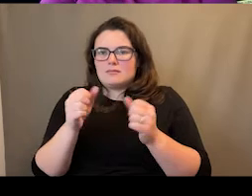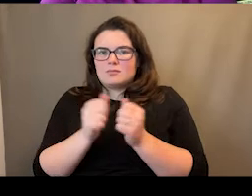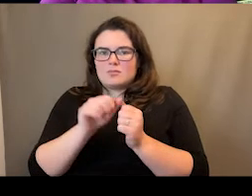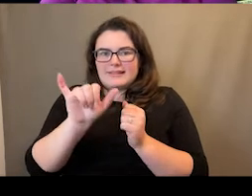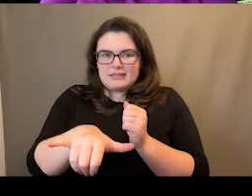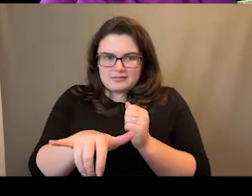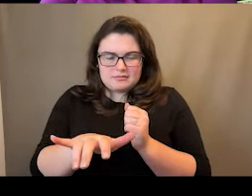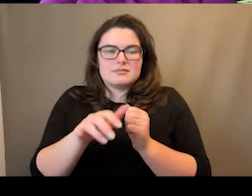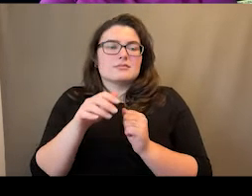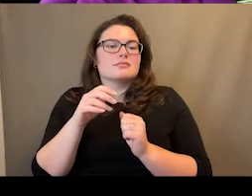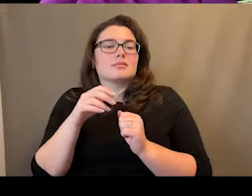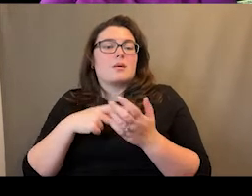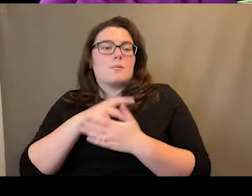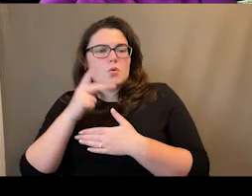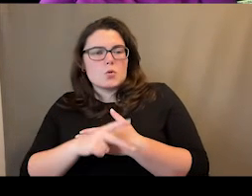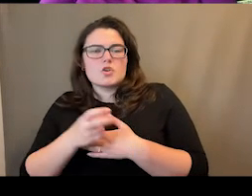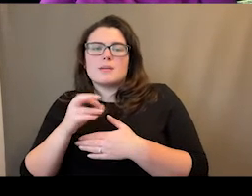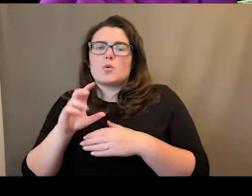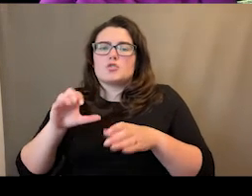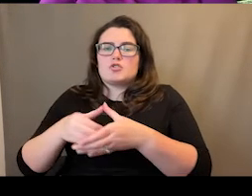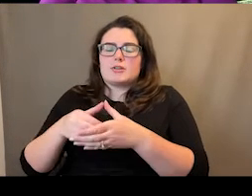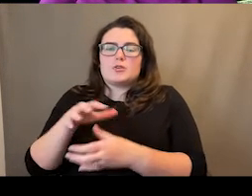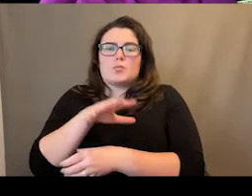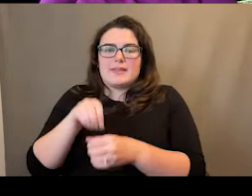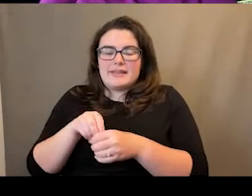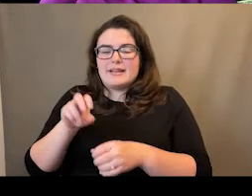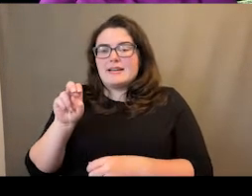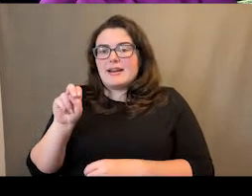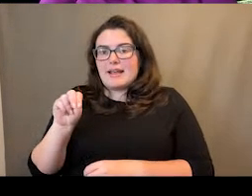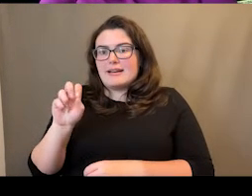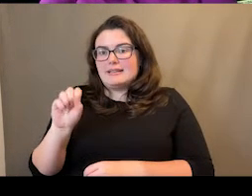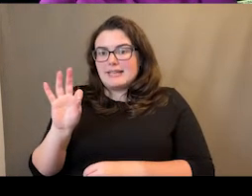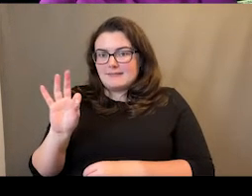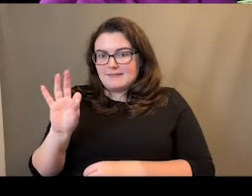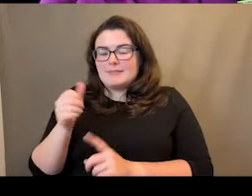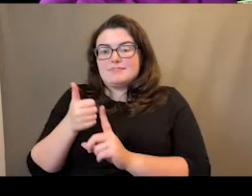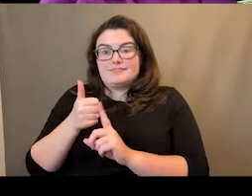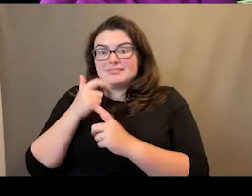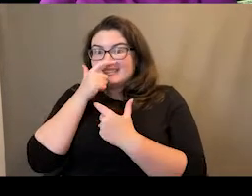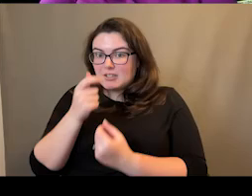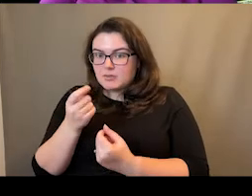The programs or the directorates within the NSF that are interested or that participate in